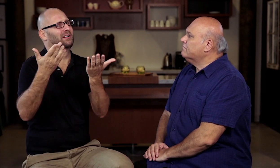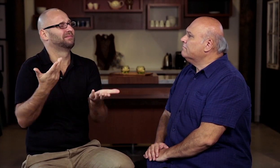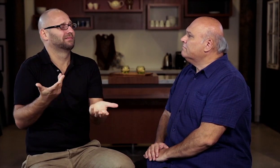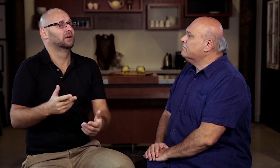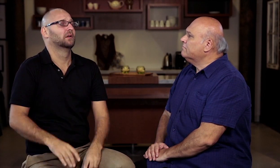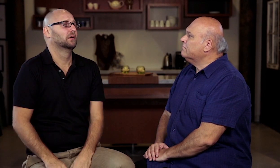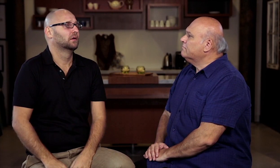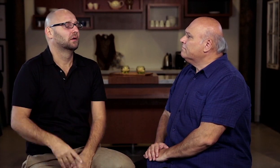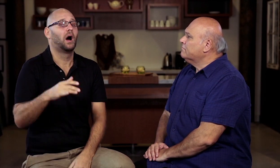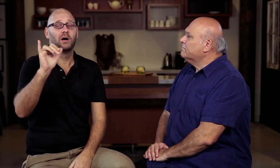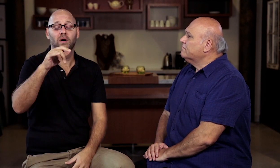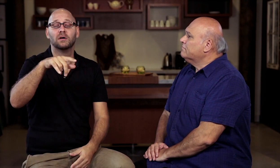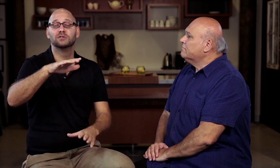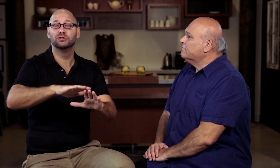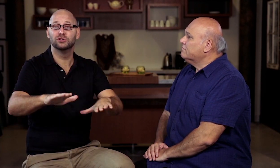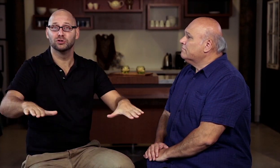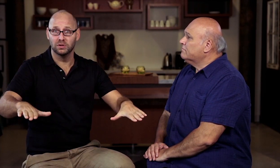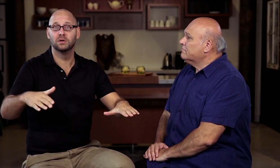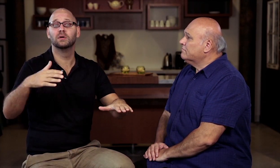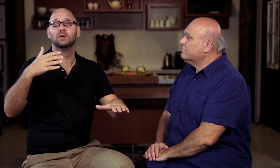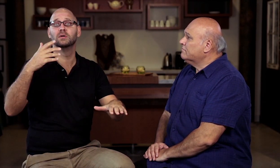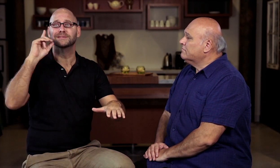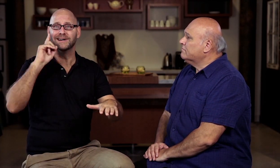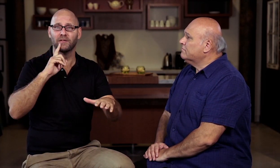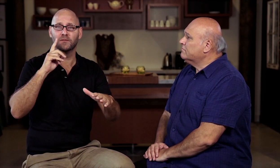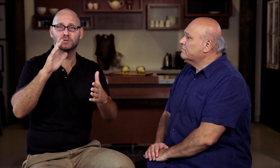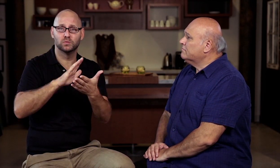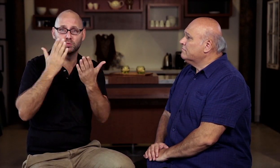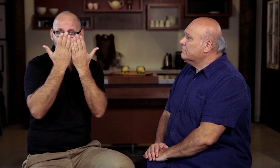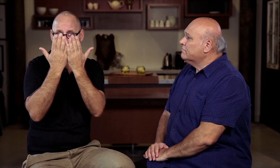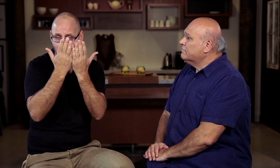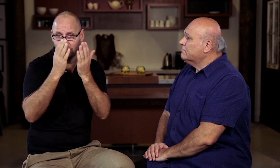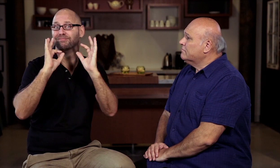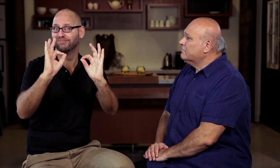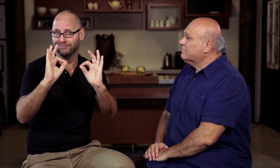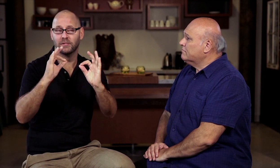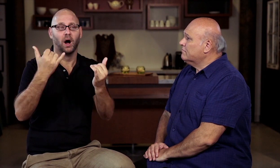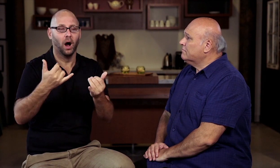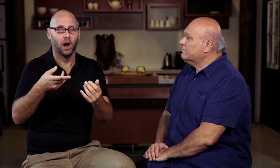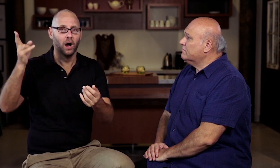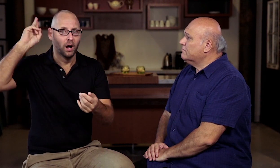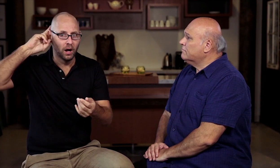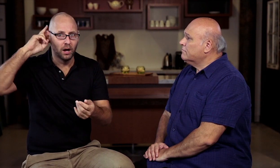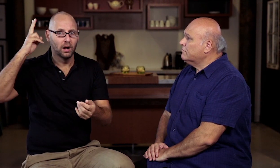of getting together. Getting together less often is affecting the Deaf Clubs. Children used to be